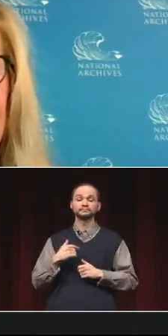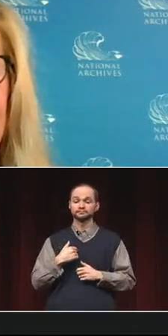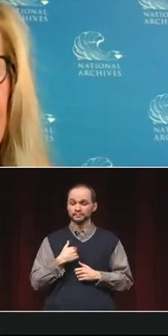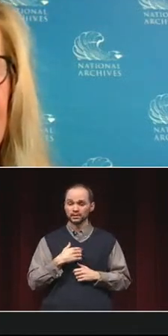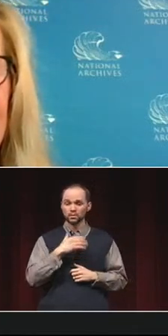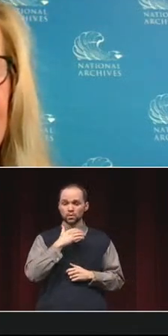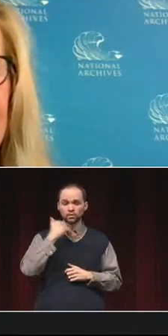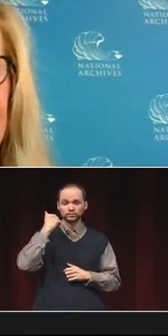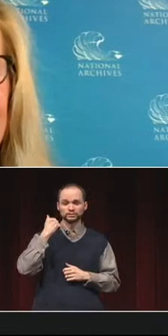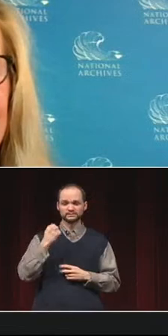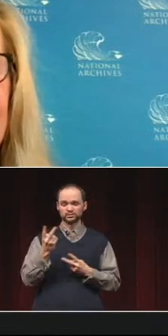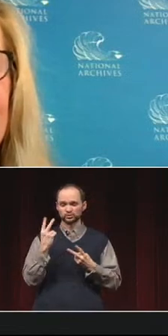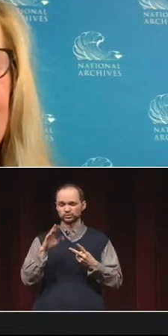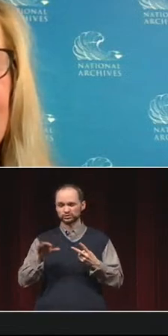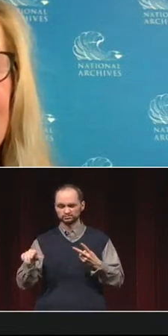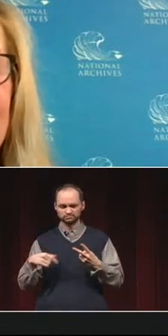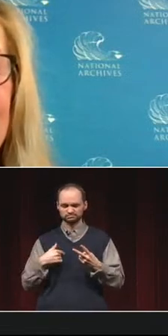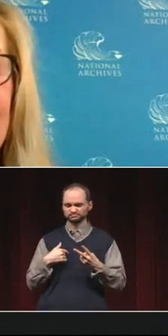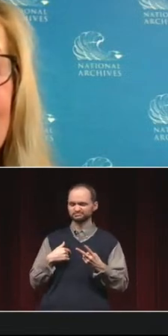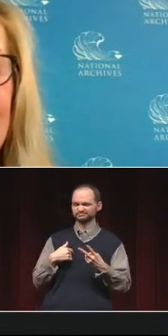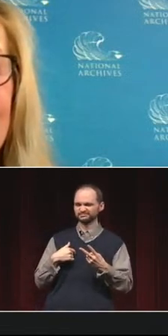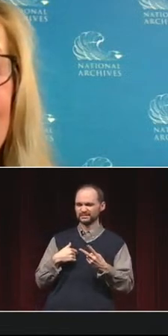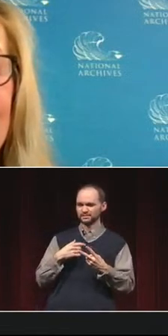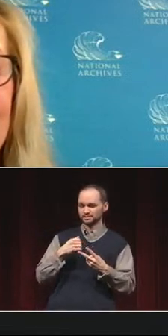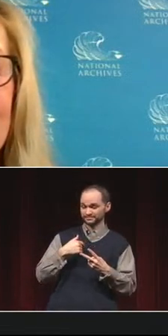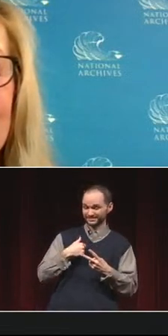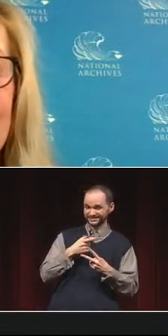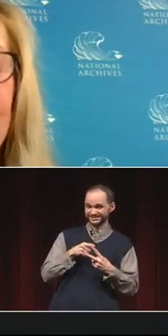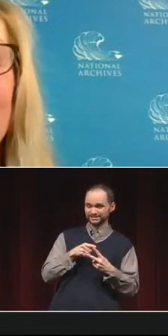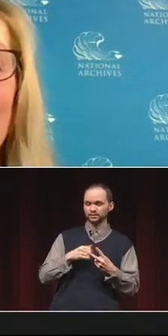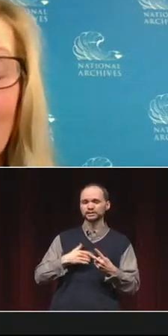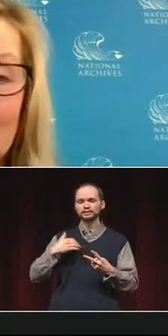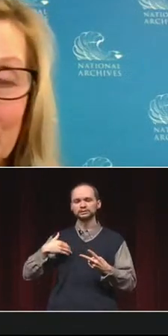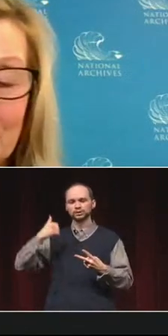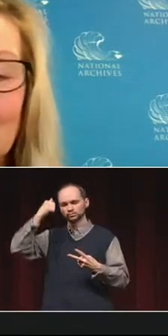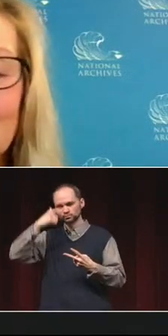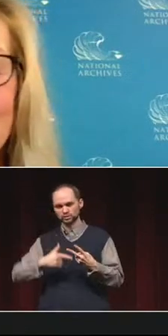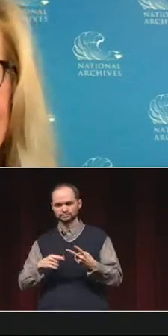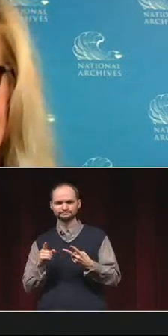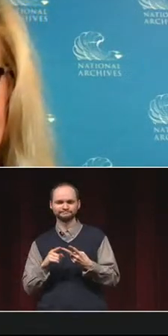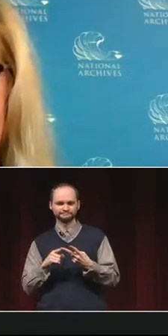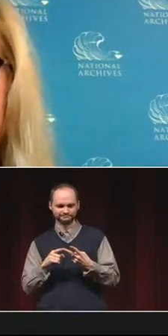Sylvester. And I have no children. >> >>: You never had children. So do